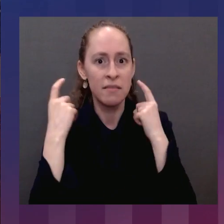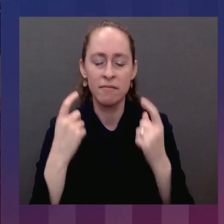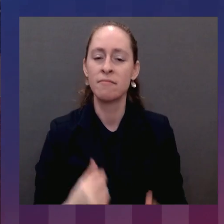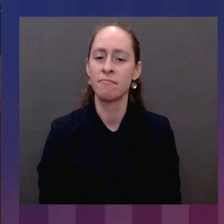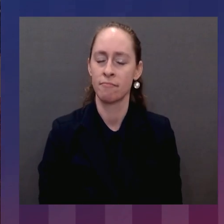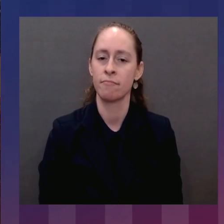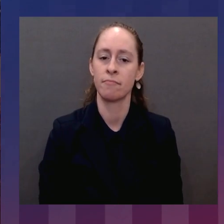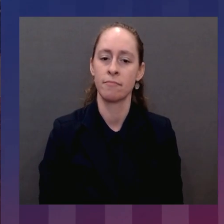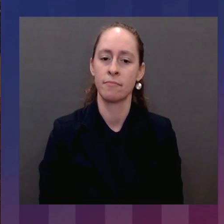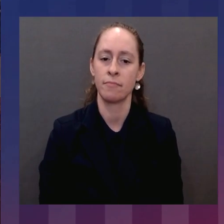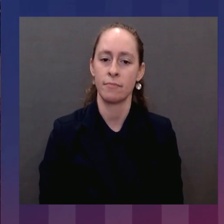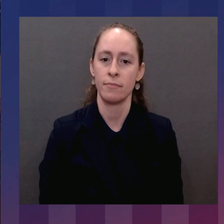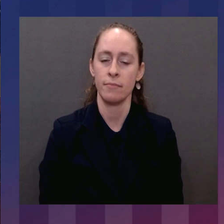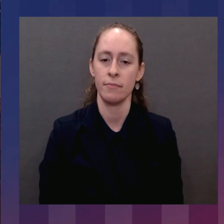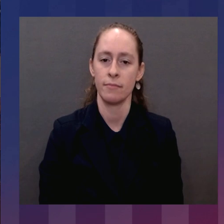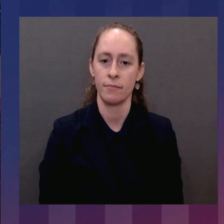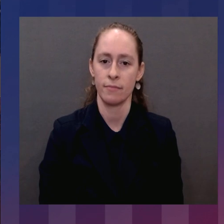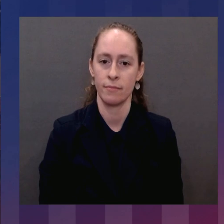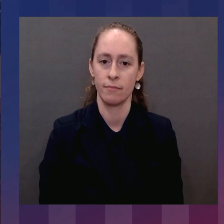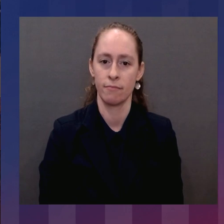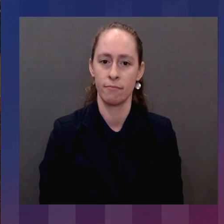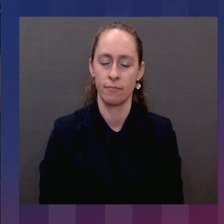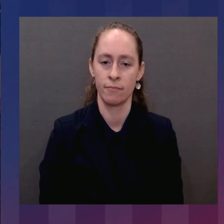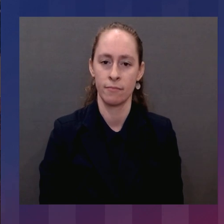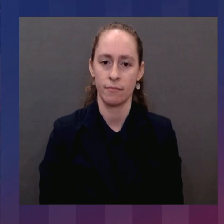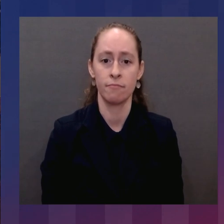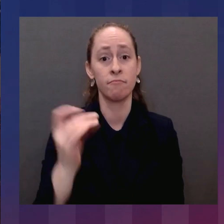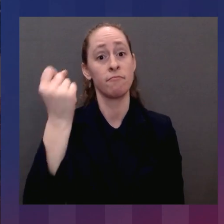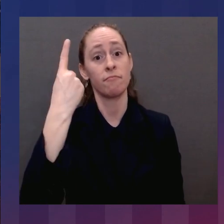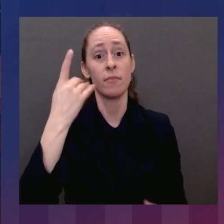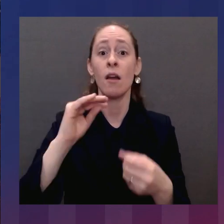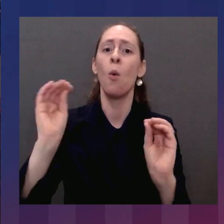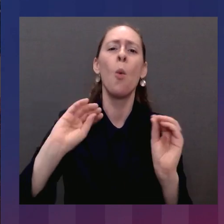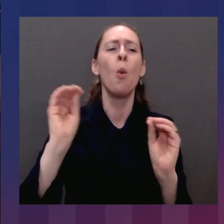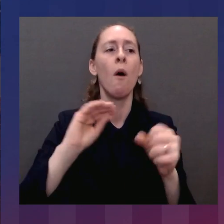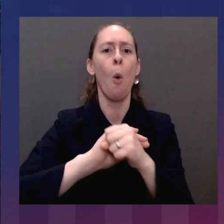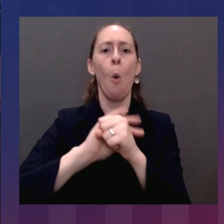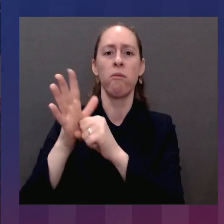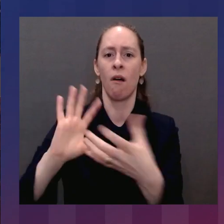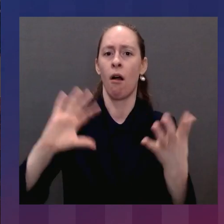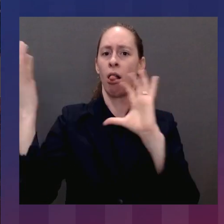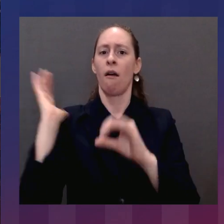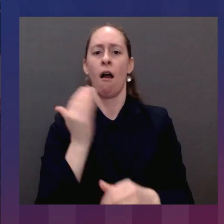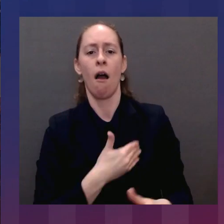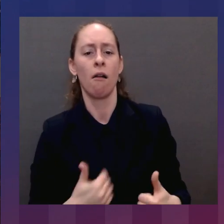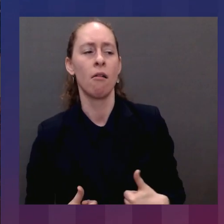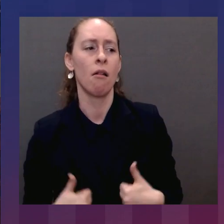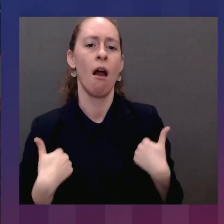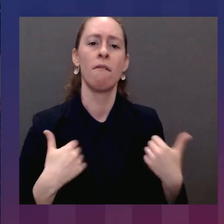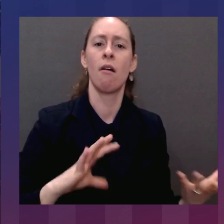I know some are talking about "living with COVID-19". Tonight, I say that we will never just accept